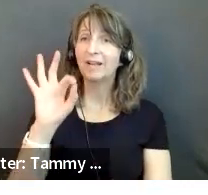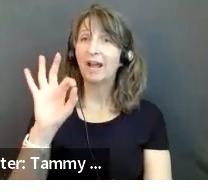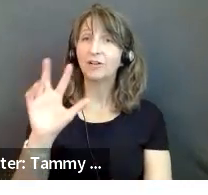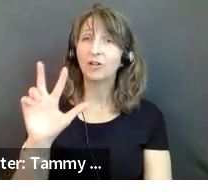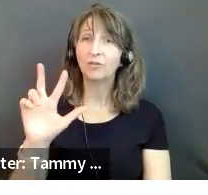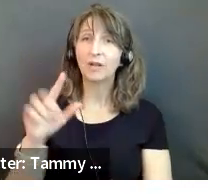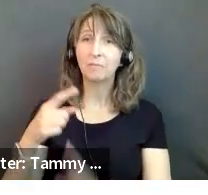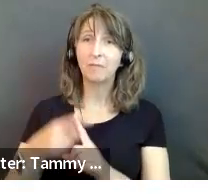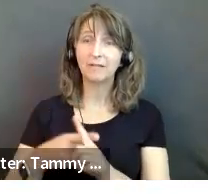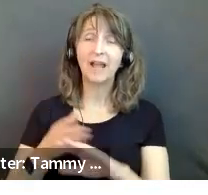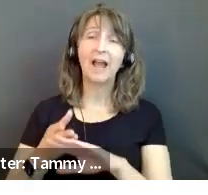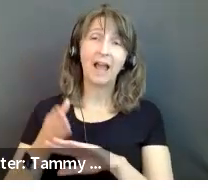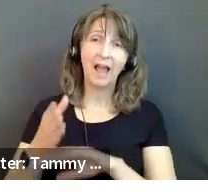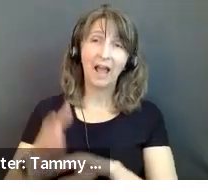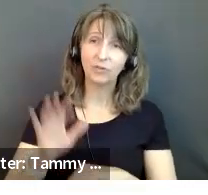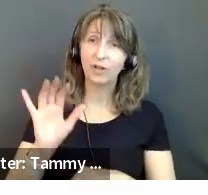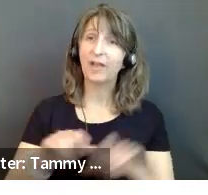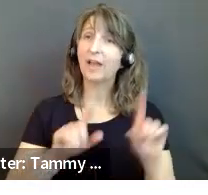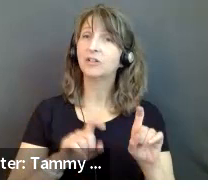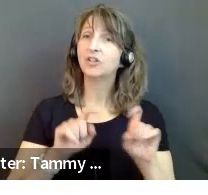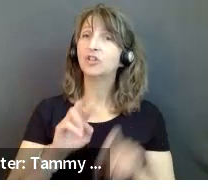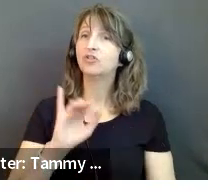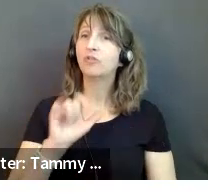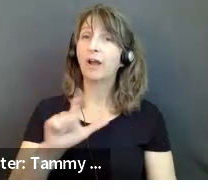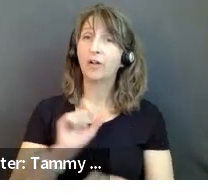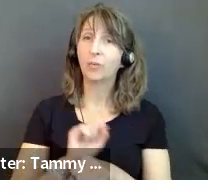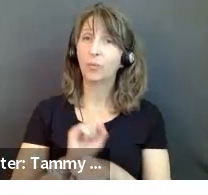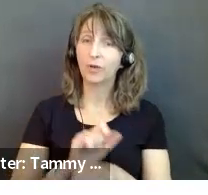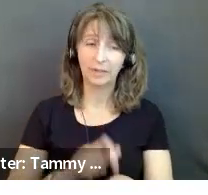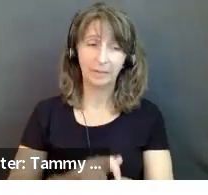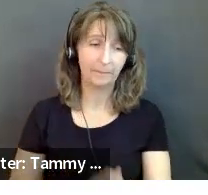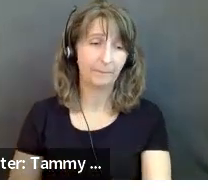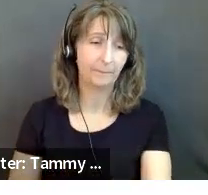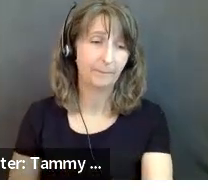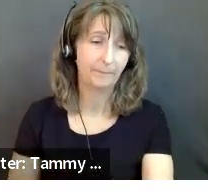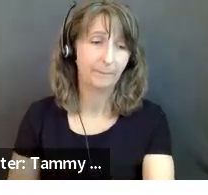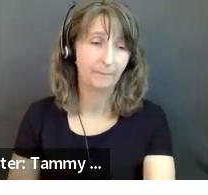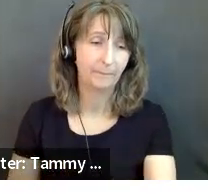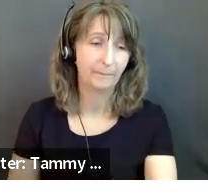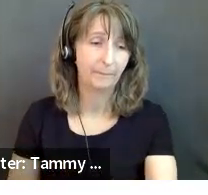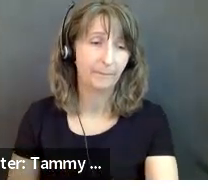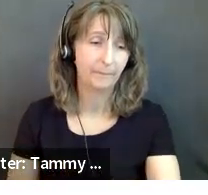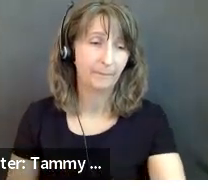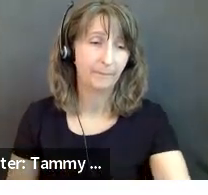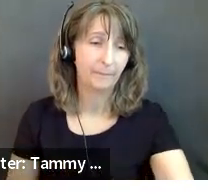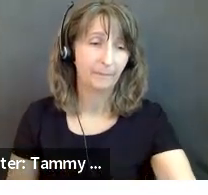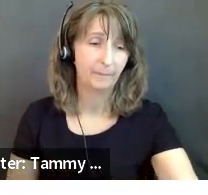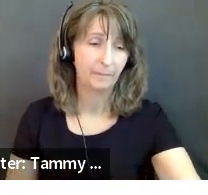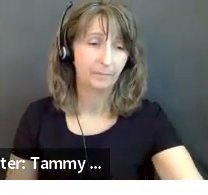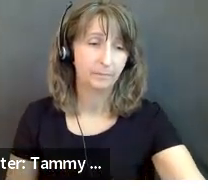After the trial work period ends.